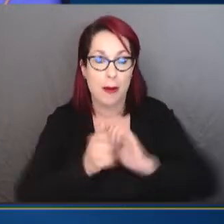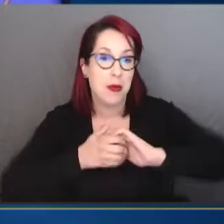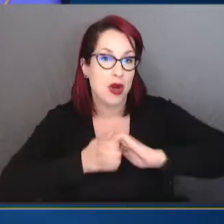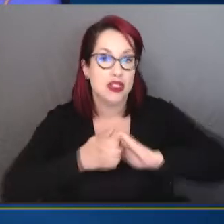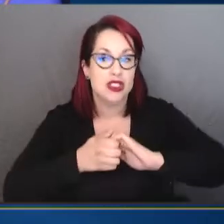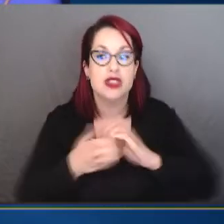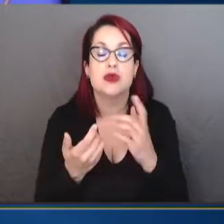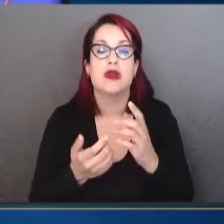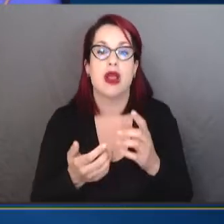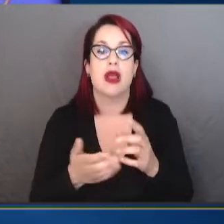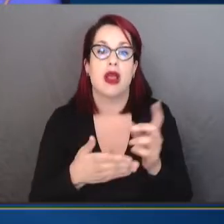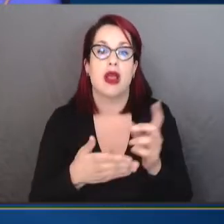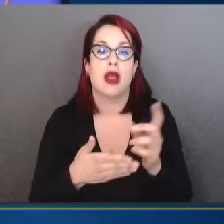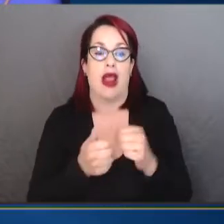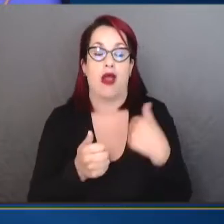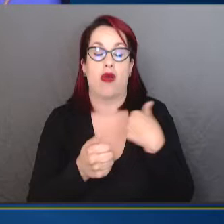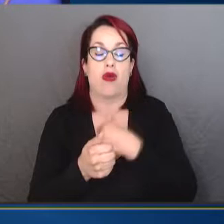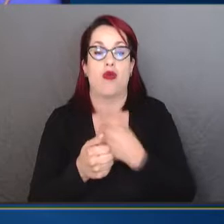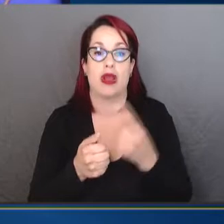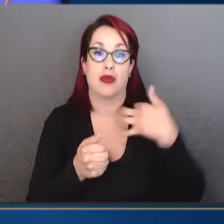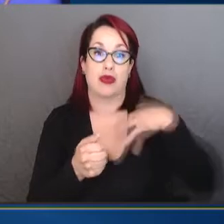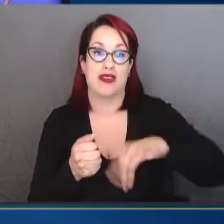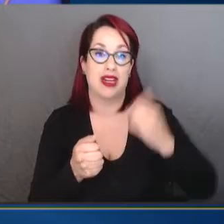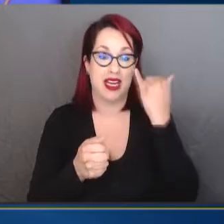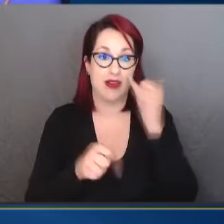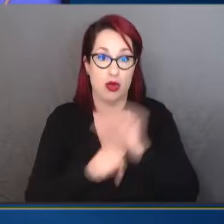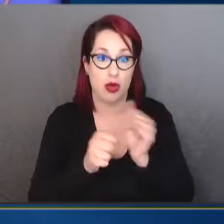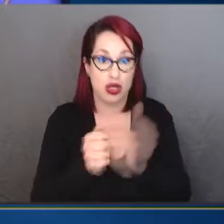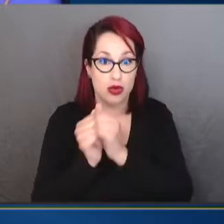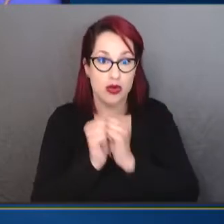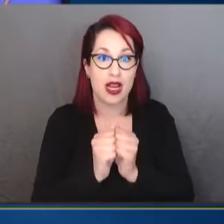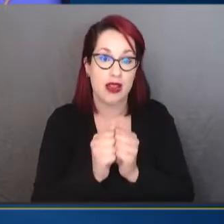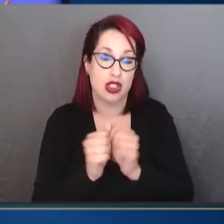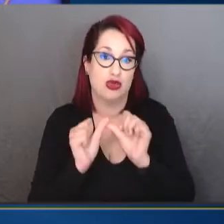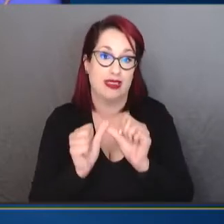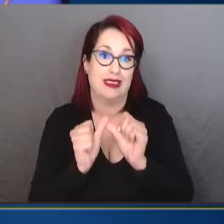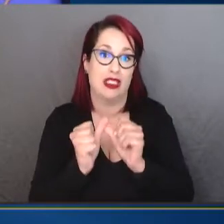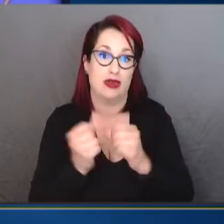the kind of cause. Here in the department, we believe strongly that we can improve access,